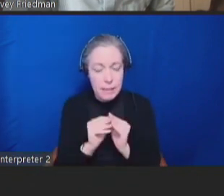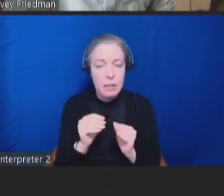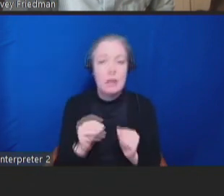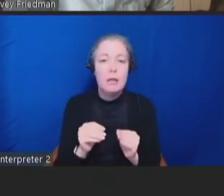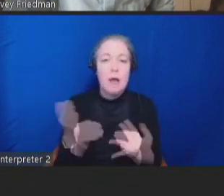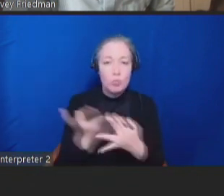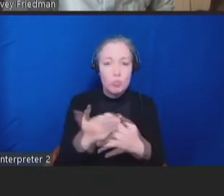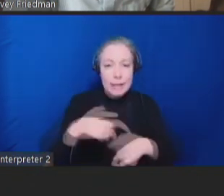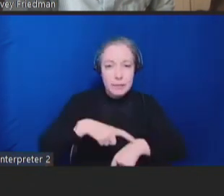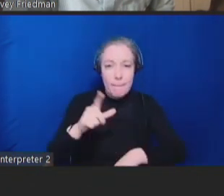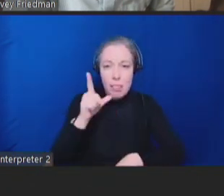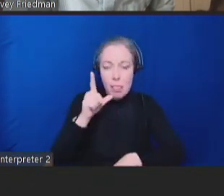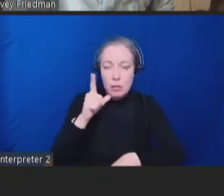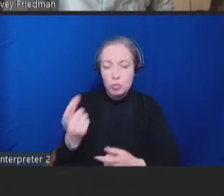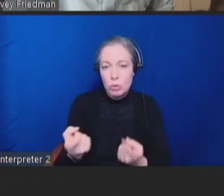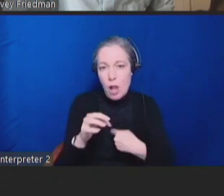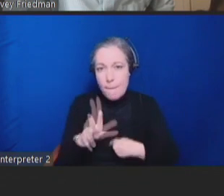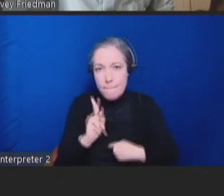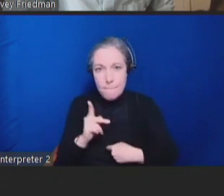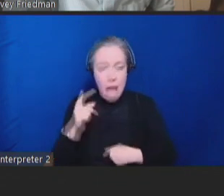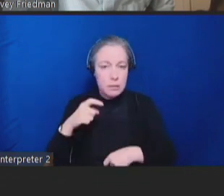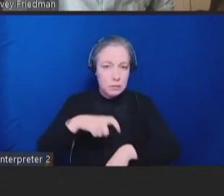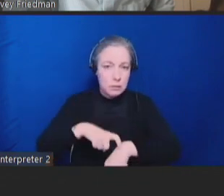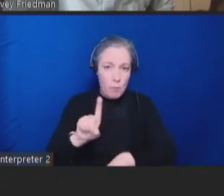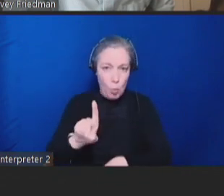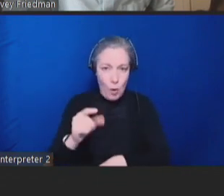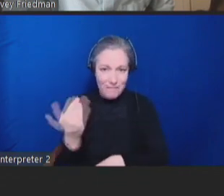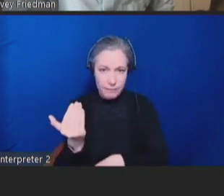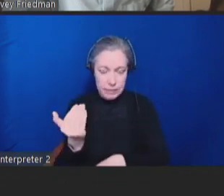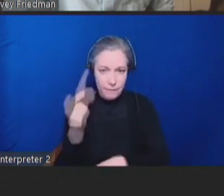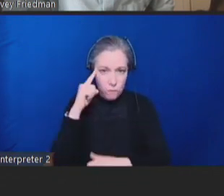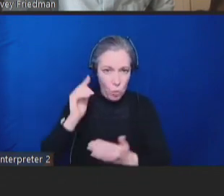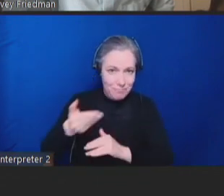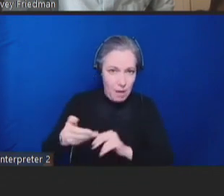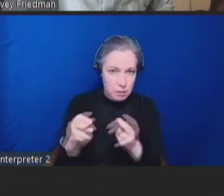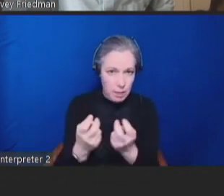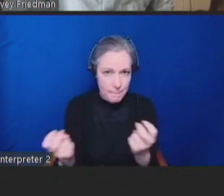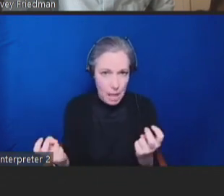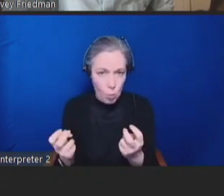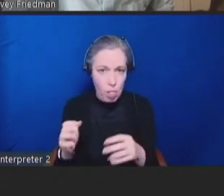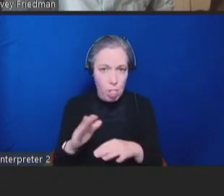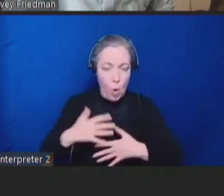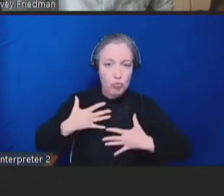at 1:15 p.m. Eastern time for our next panel, Respiratory Illness Prevention,